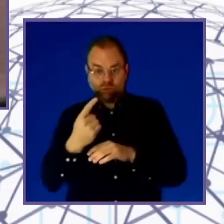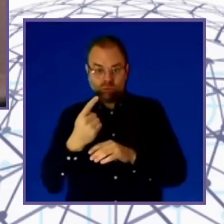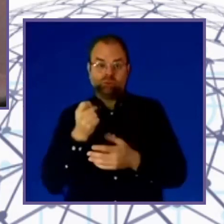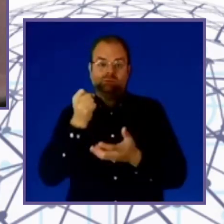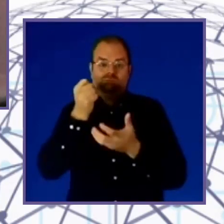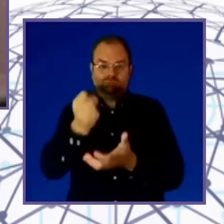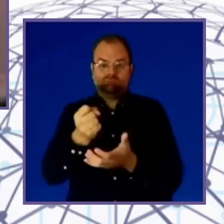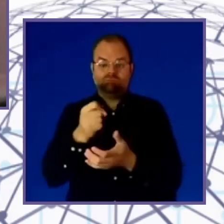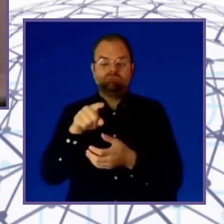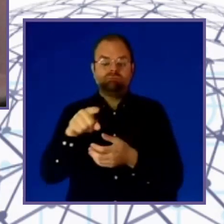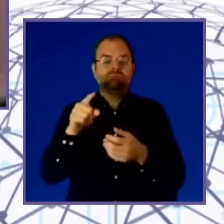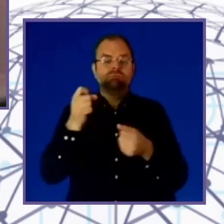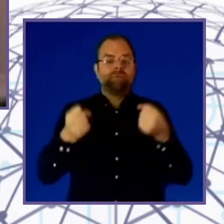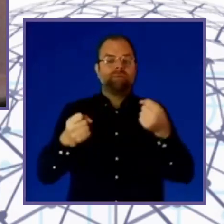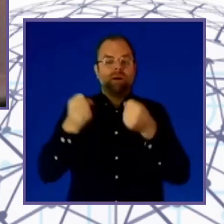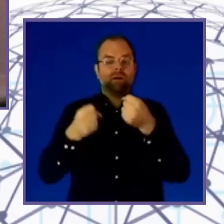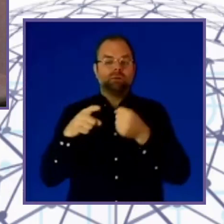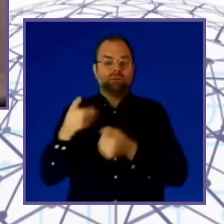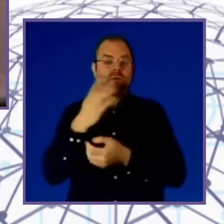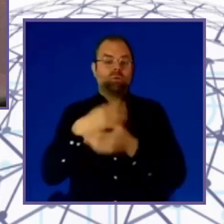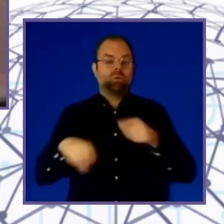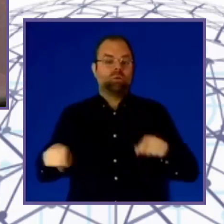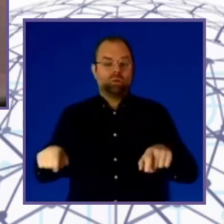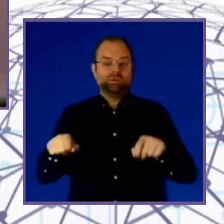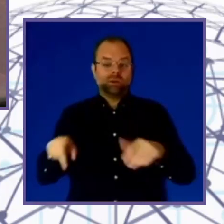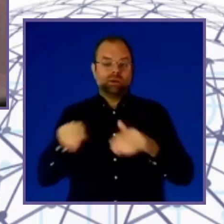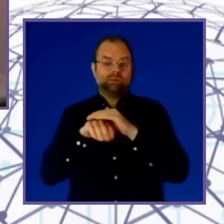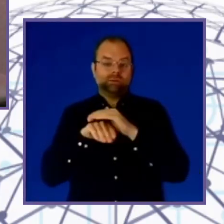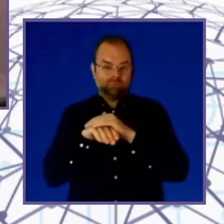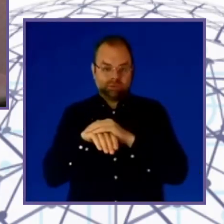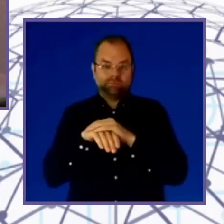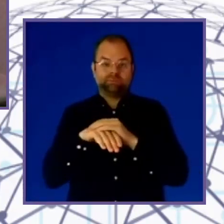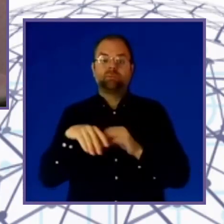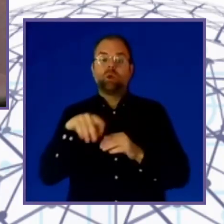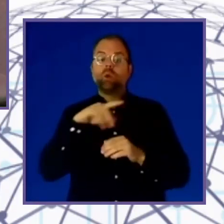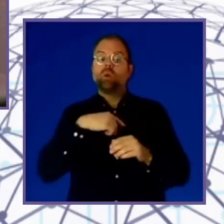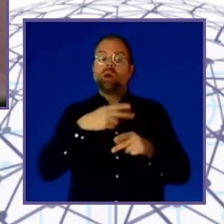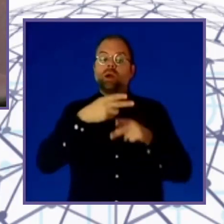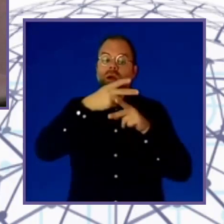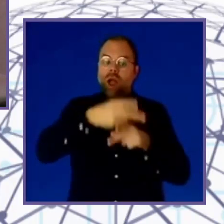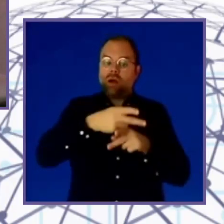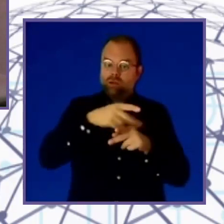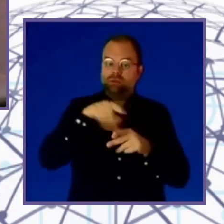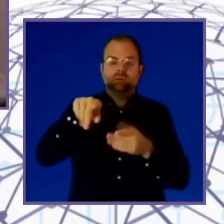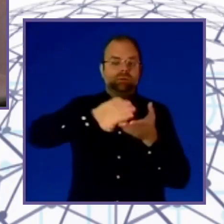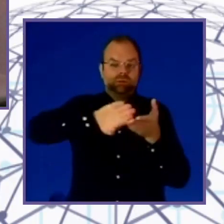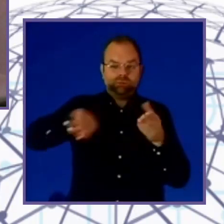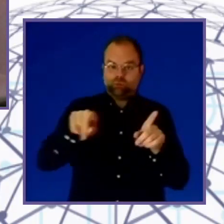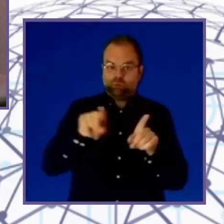from the new exemption list. Unfortunately, many cities in England have now replicated